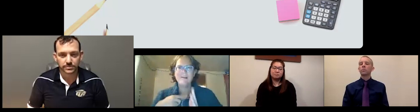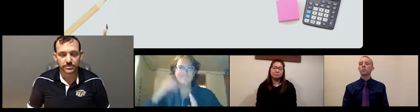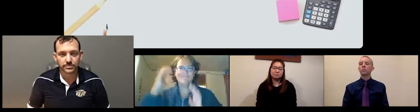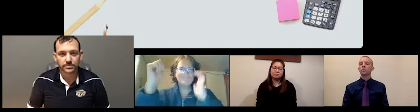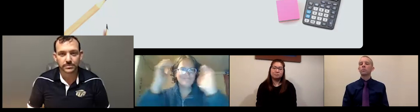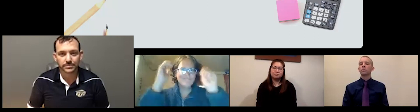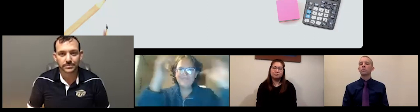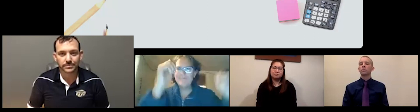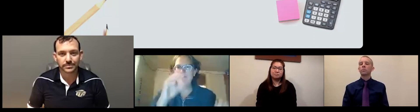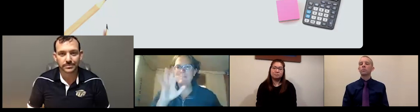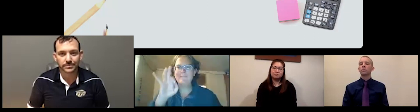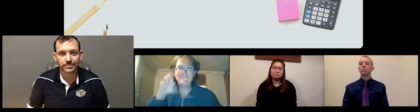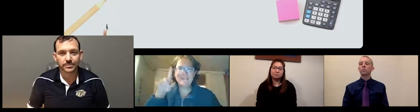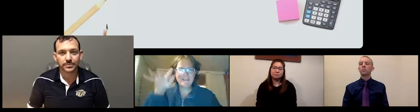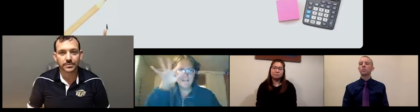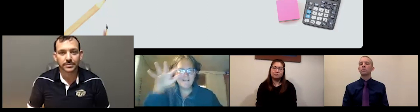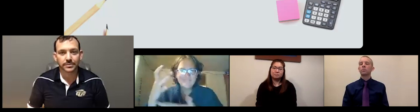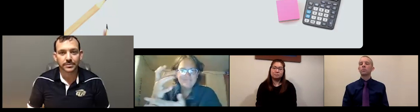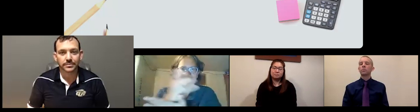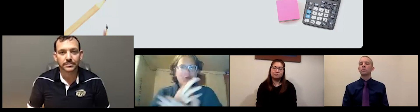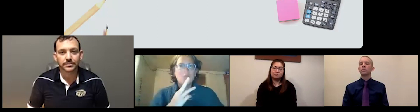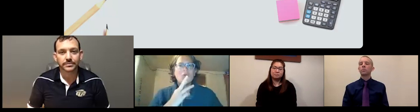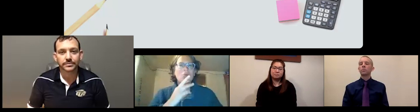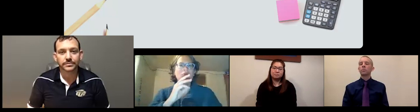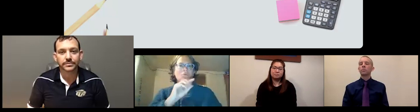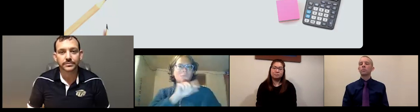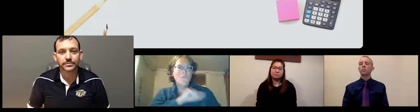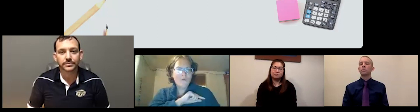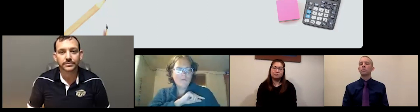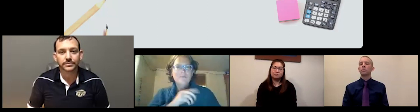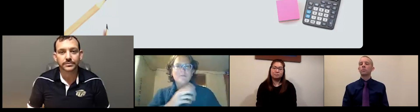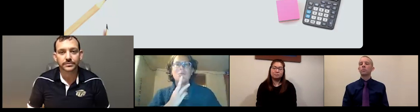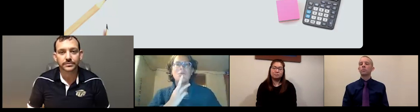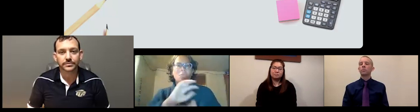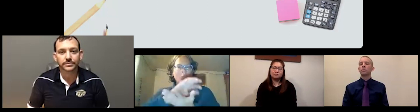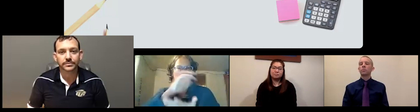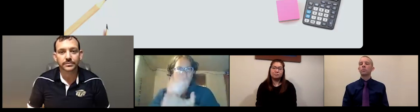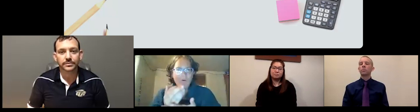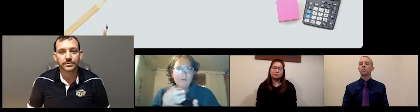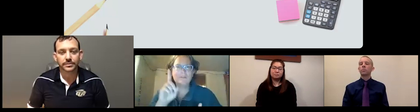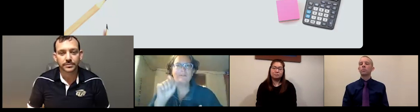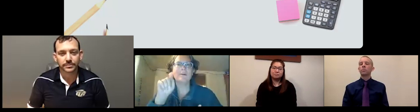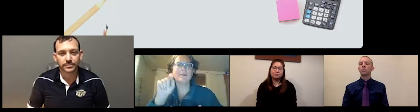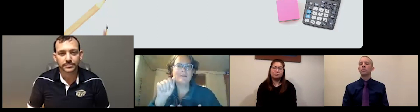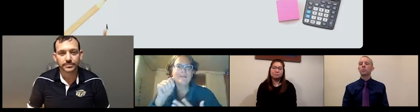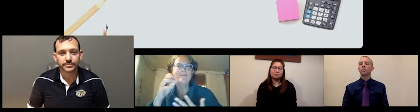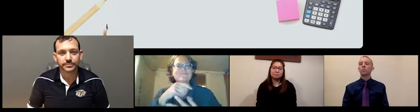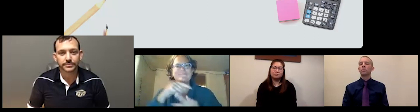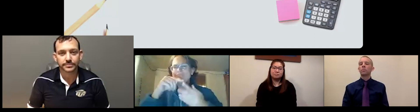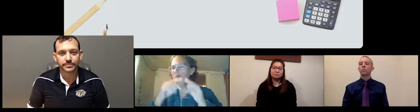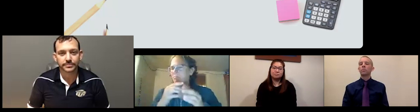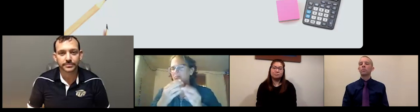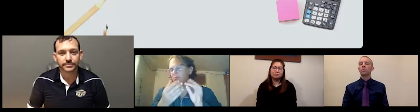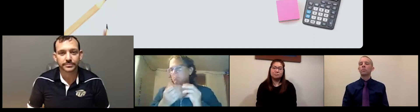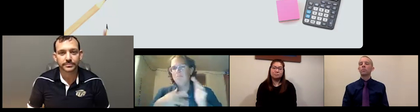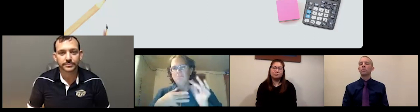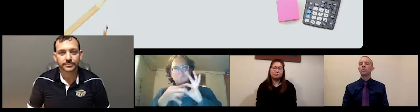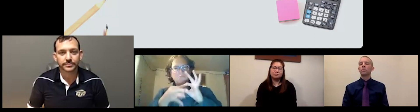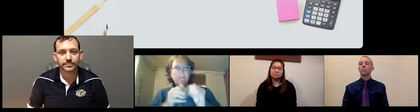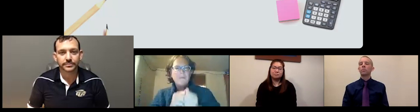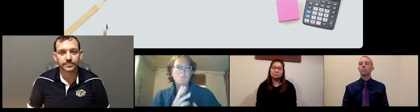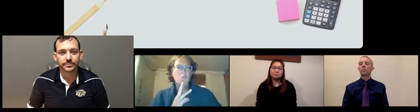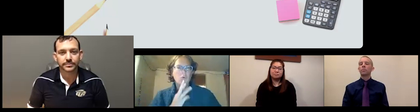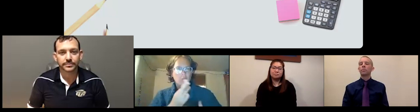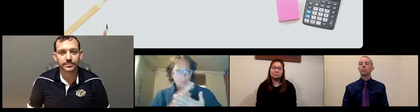out in the field to collect water quality and water data, and more things related to water resources.